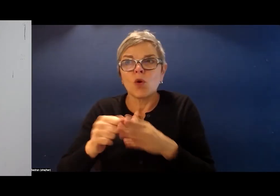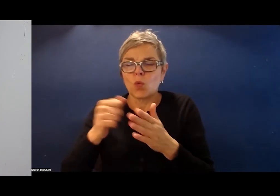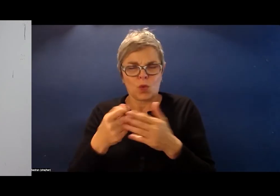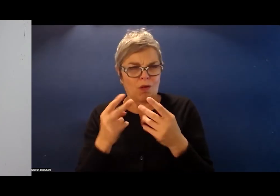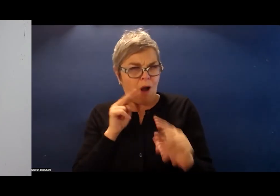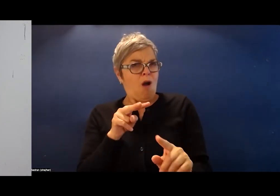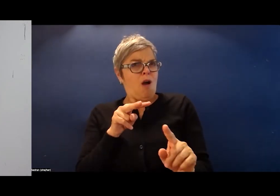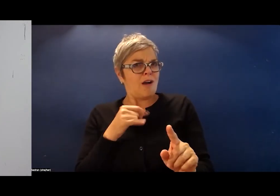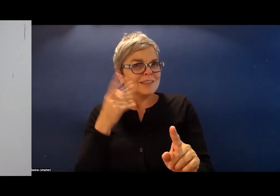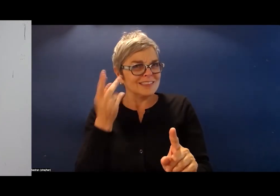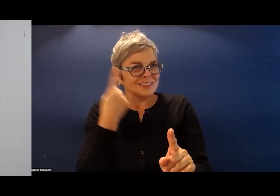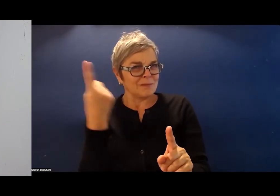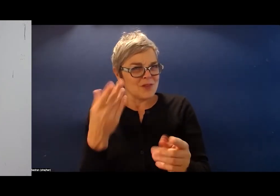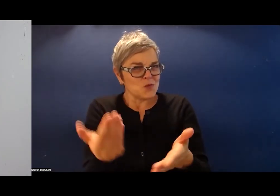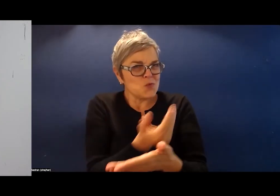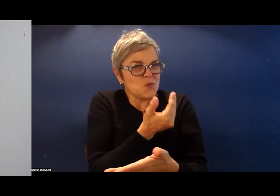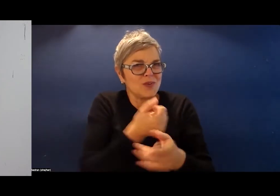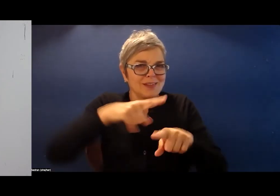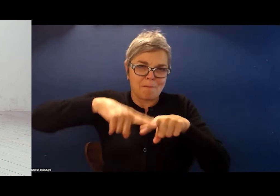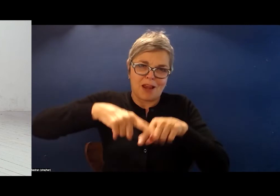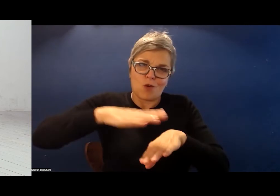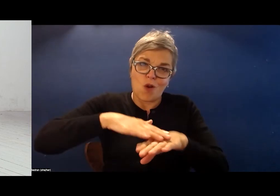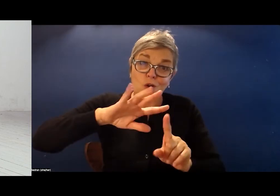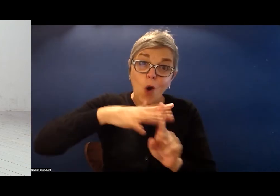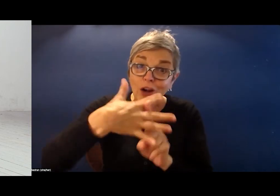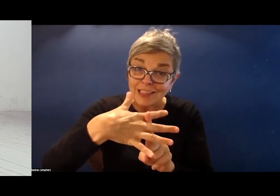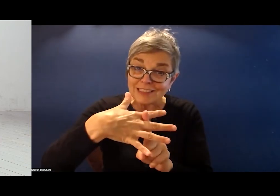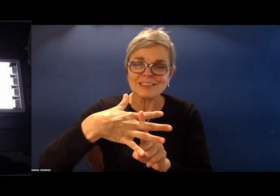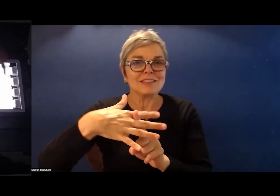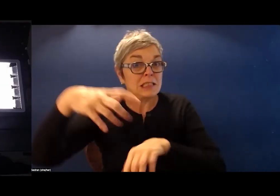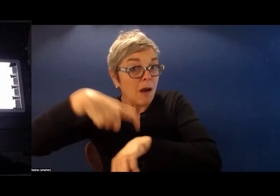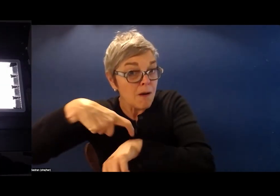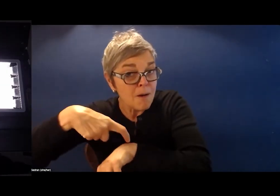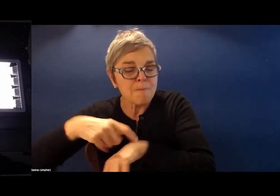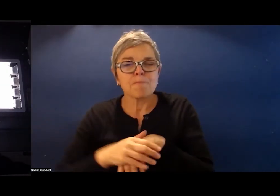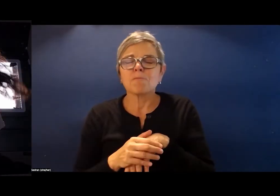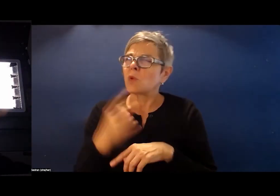a lot about is making more space for the opportunity for students to encounter each other's work.